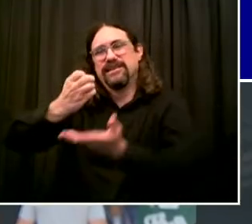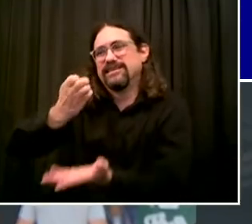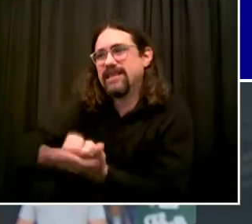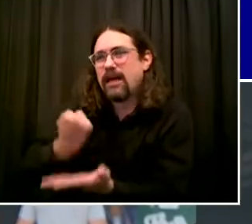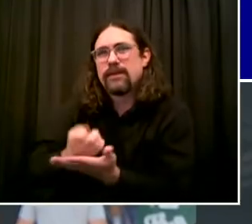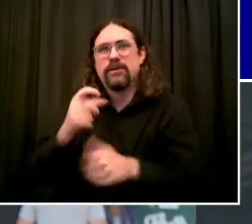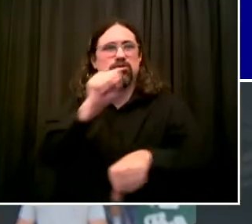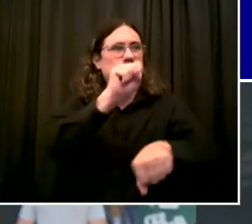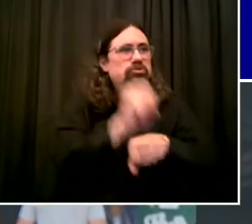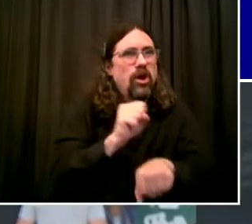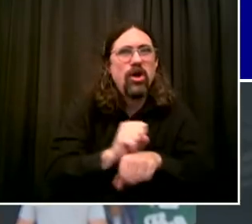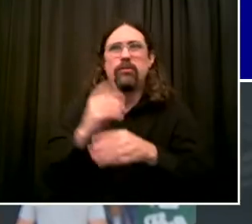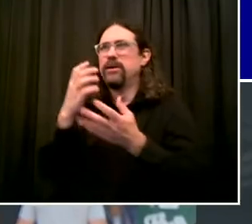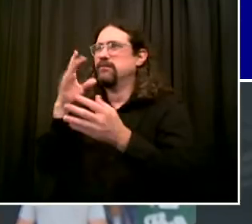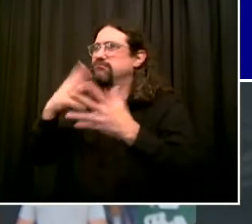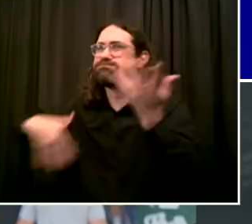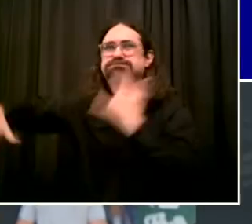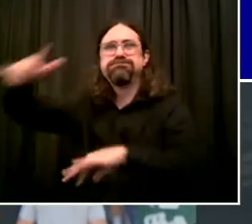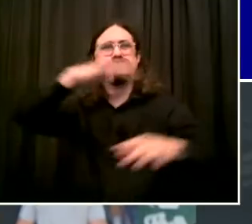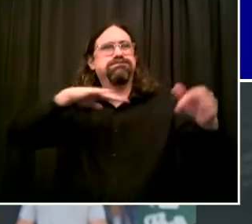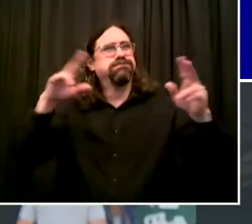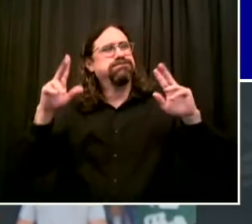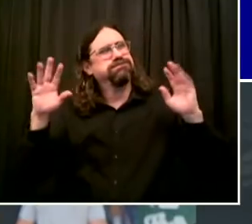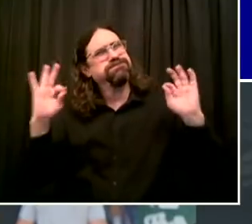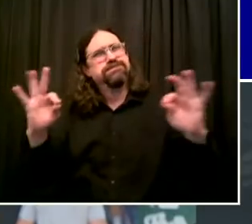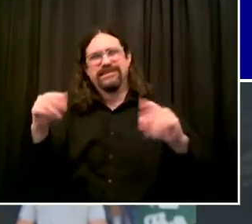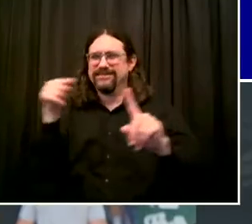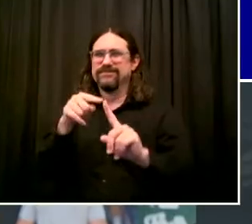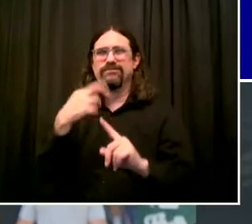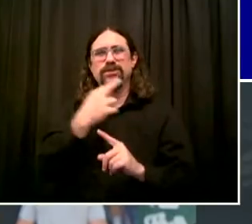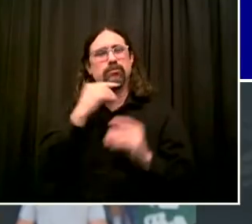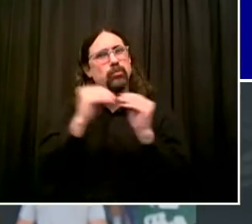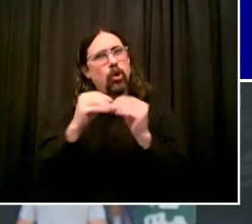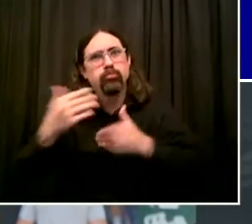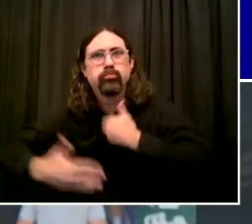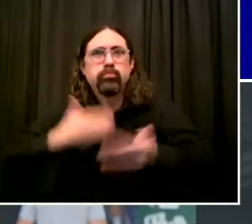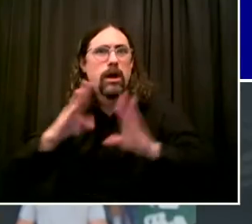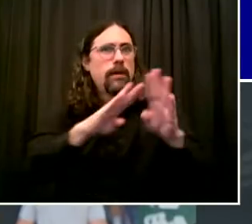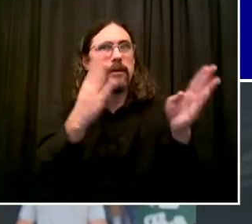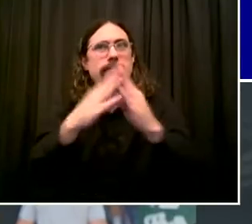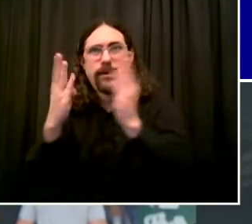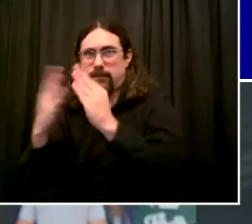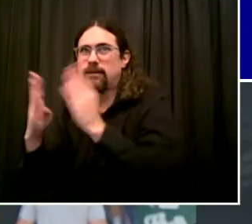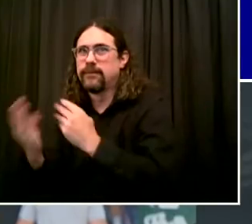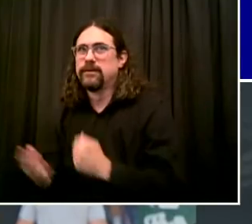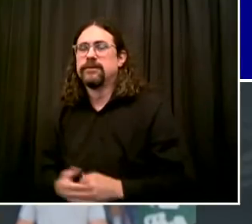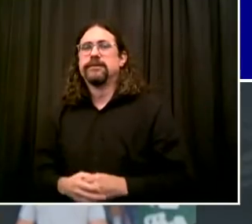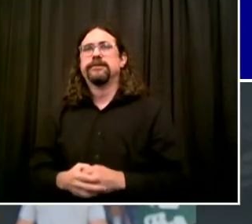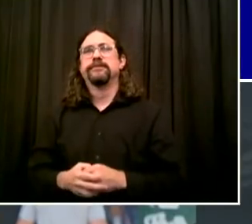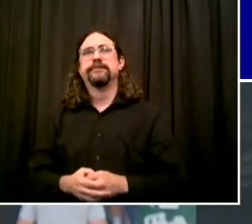OUTDOORS PRIMARILY WHILE WE FIGURE OUT THE INDOOR PIECE. WE WANT TO REMIND ALL THE RESTAURANT OWNERS PLEASE, BE